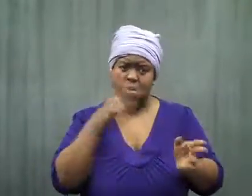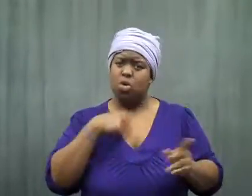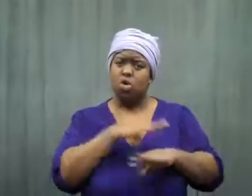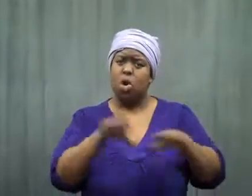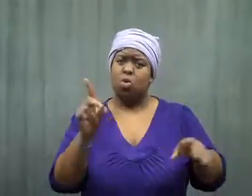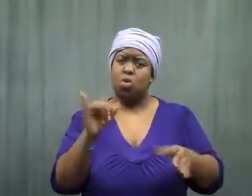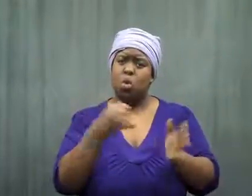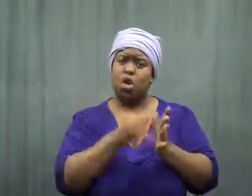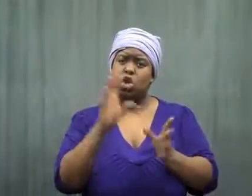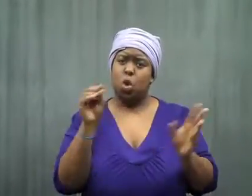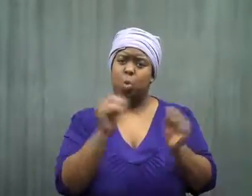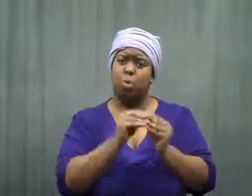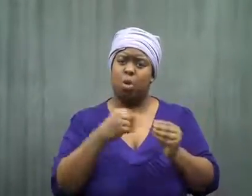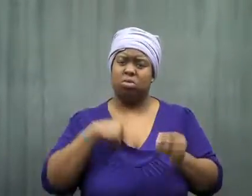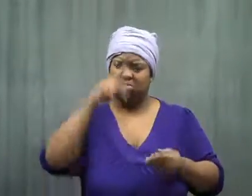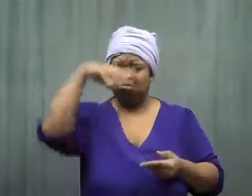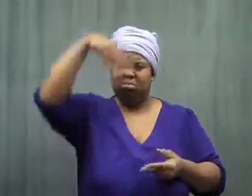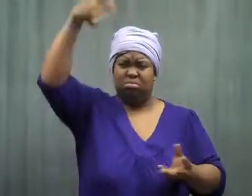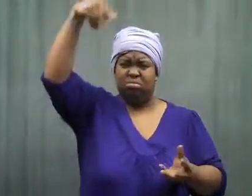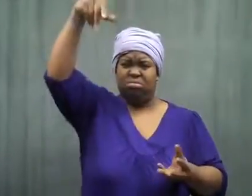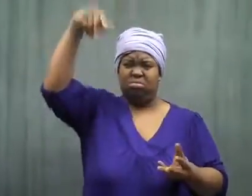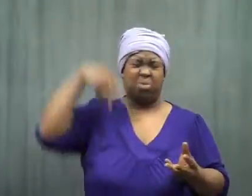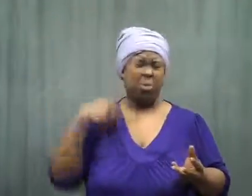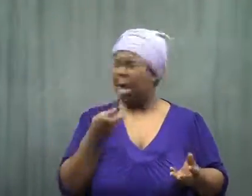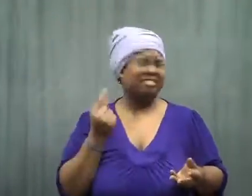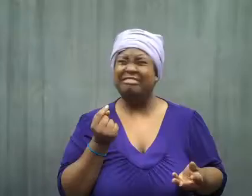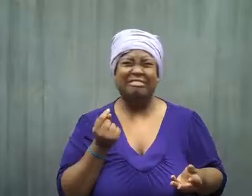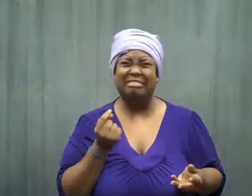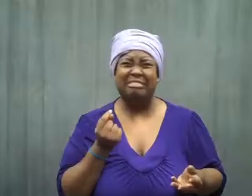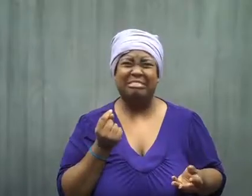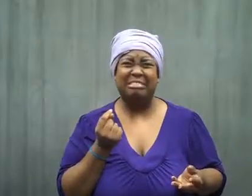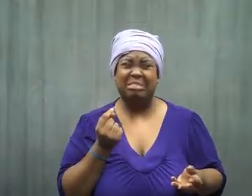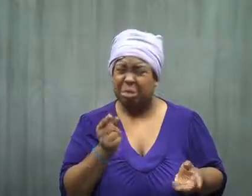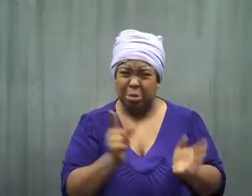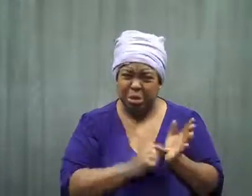She said, "No, we don't do it no more." I was totally confused! WHAT?!!